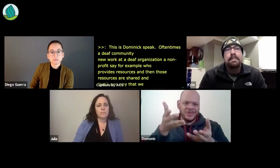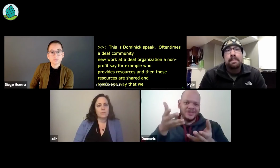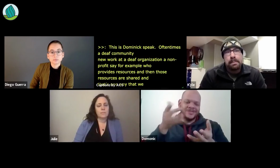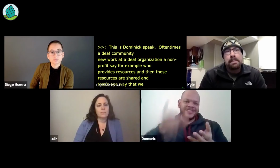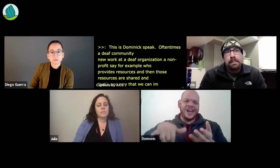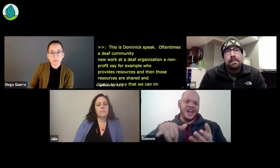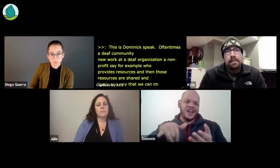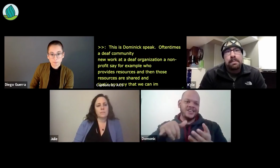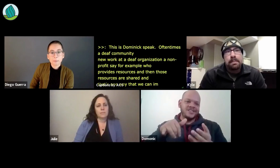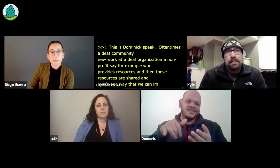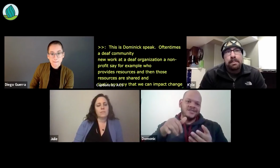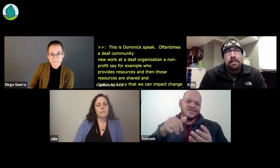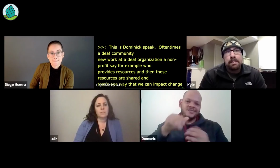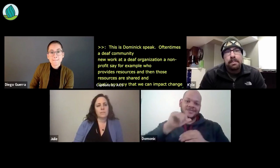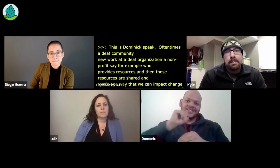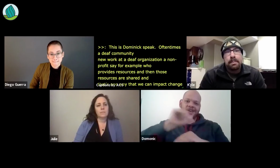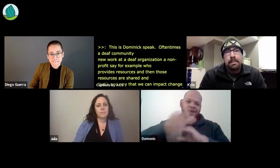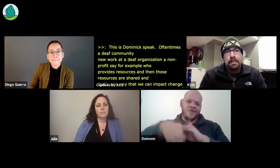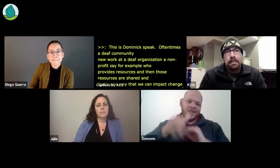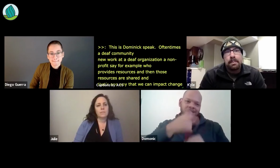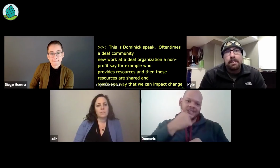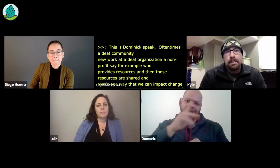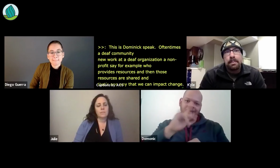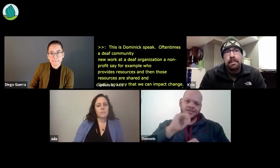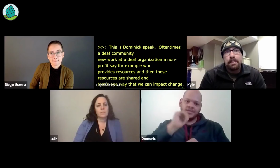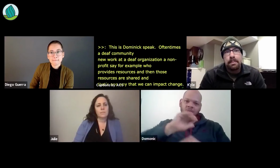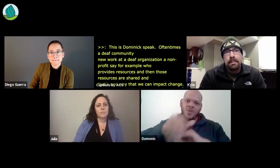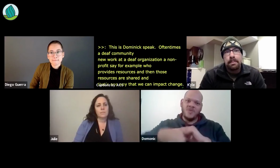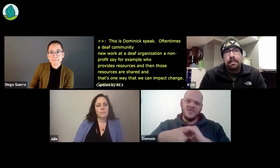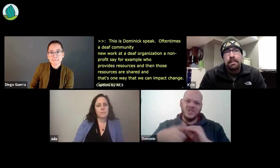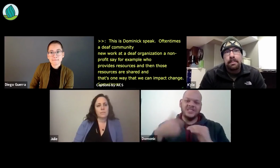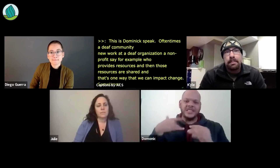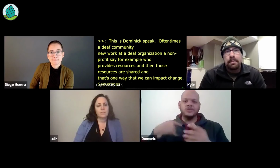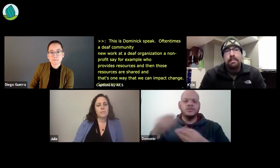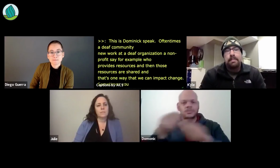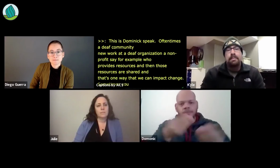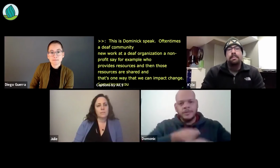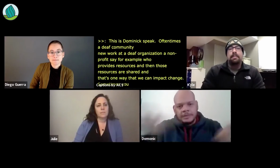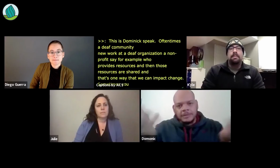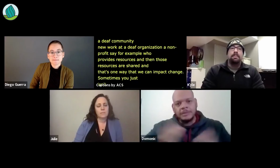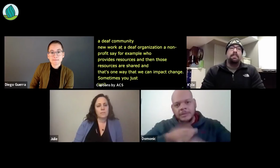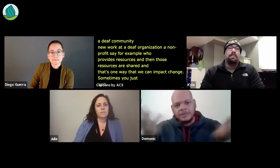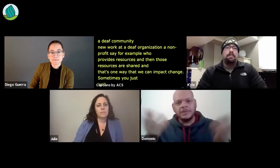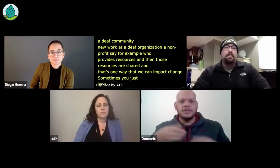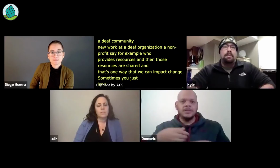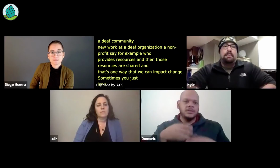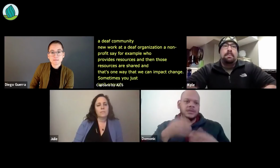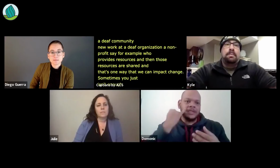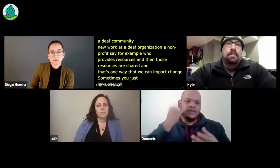that exists out there, and there are barriers. It's not something that can be taken care of or resolved overnight, but there is